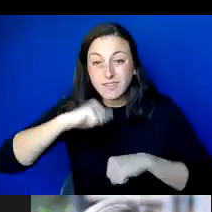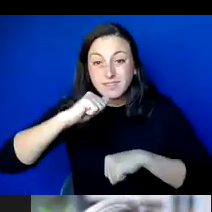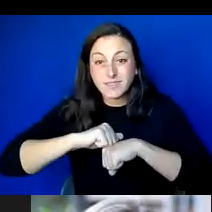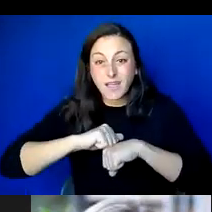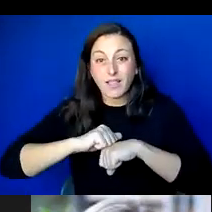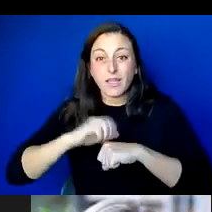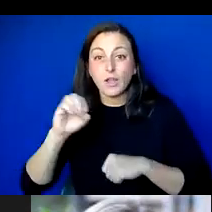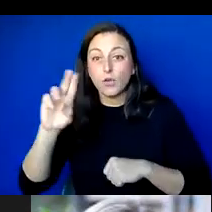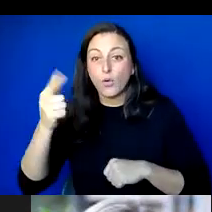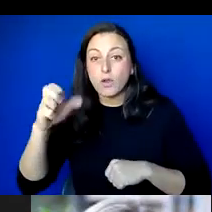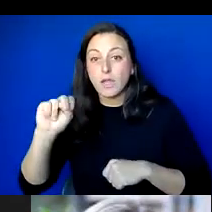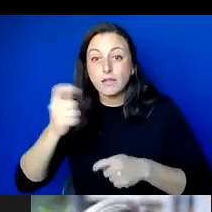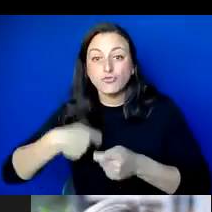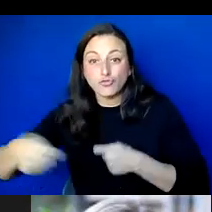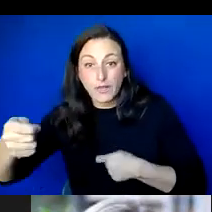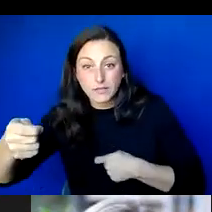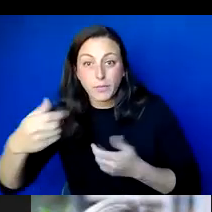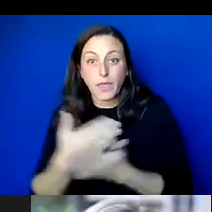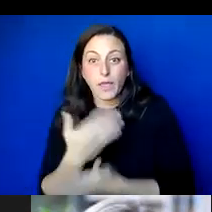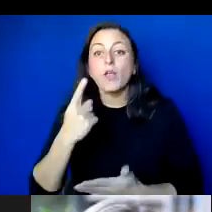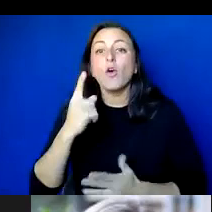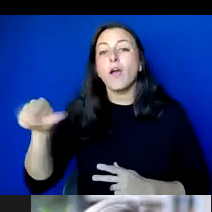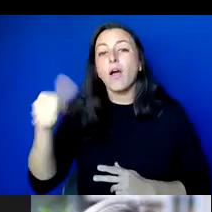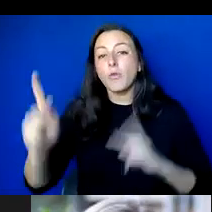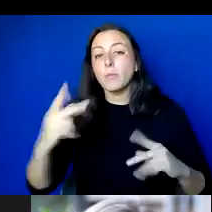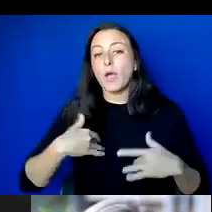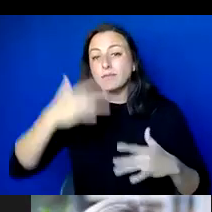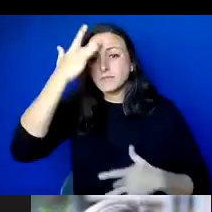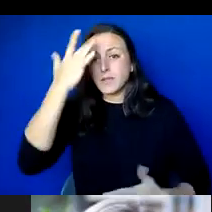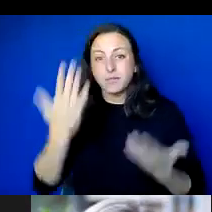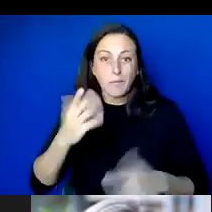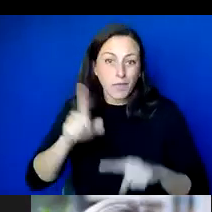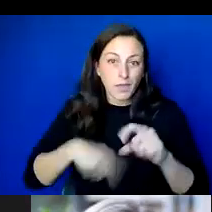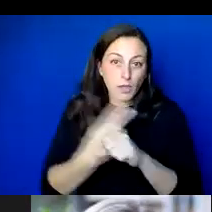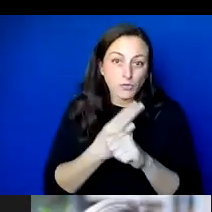with disabilities that prevent them from wearing masks and social distancing. Next slide please.